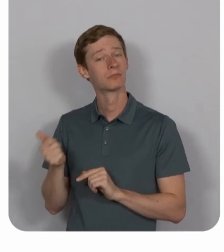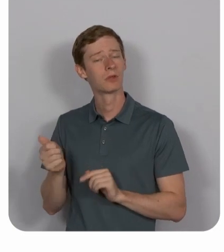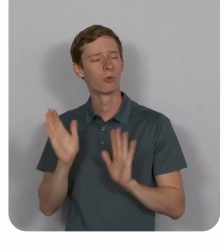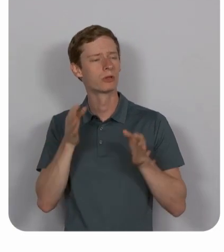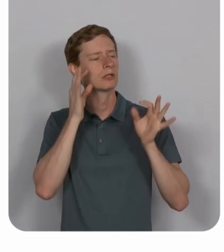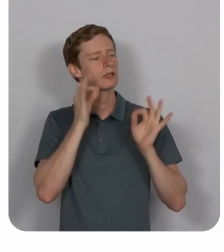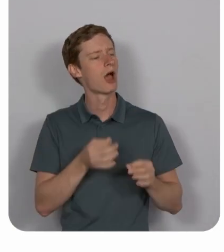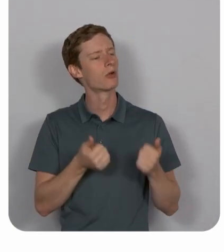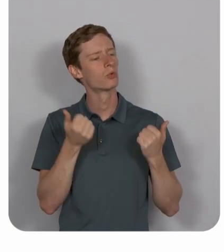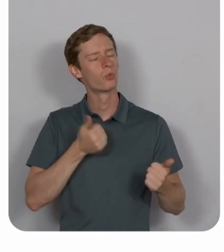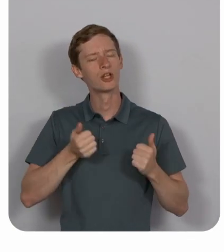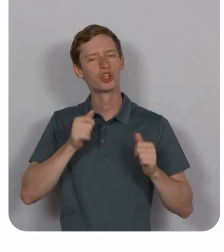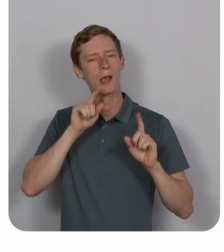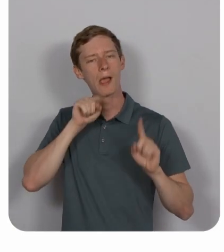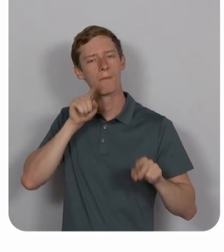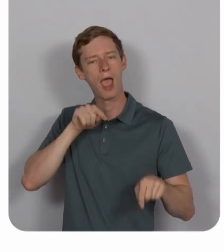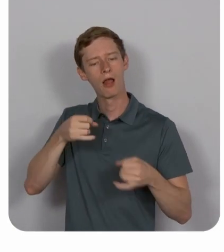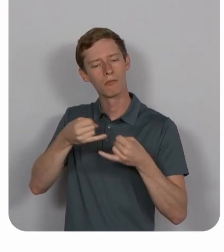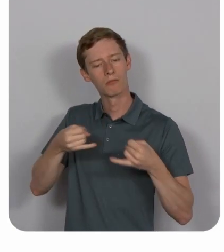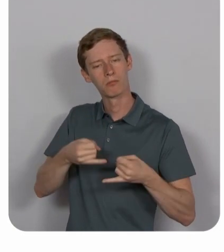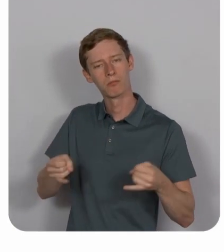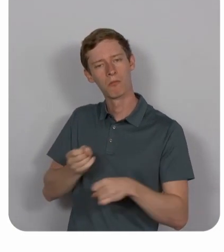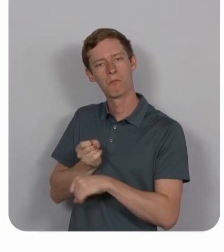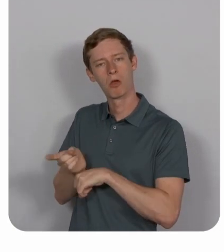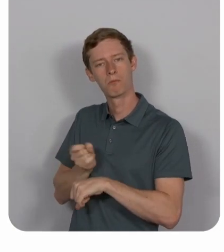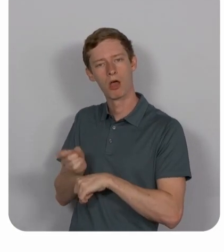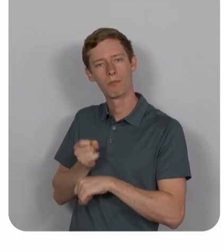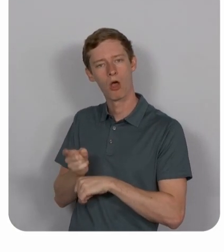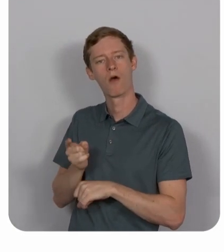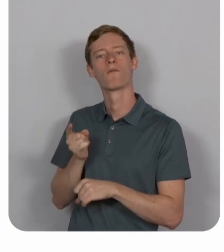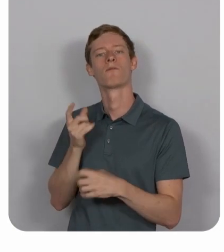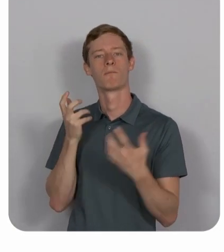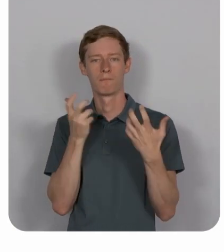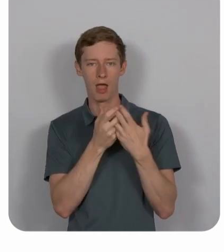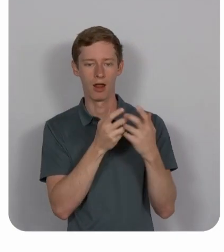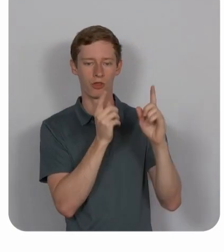the right set of commands for the task at hand. In order for the model to be effective,